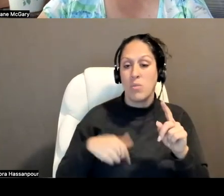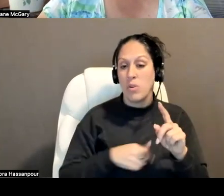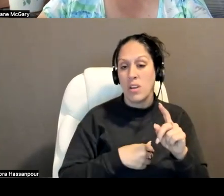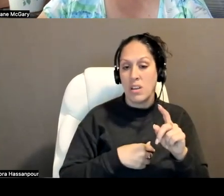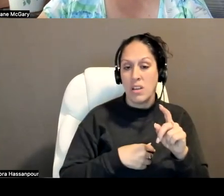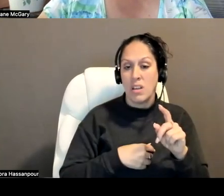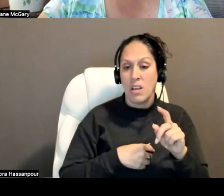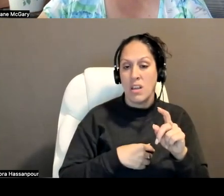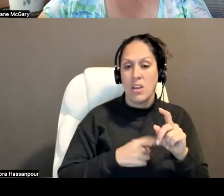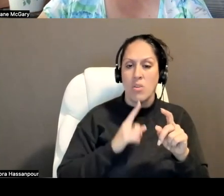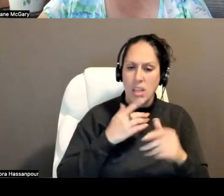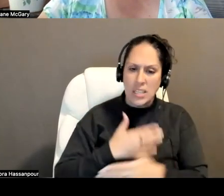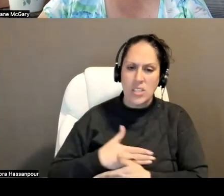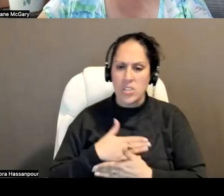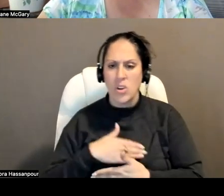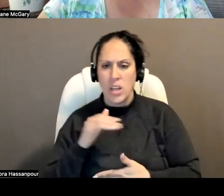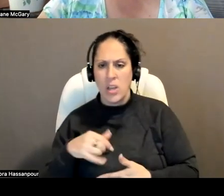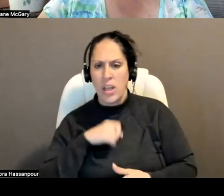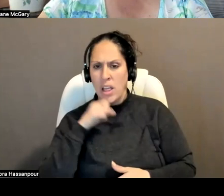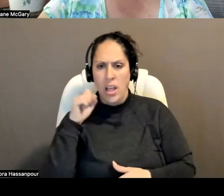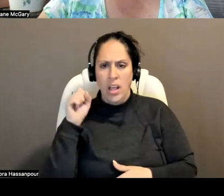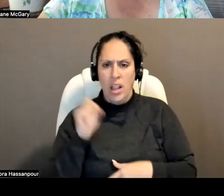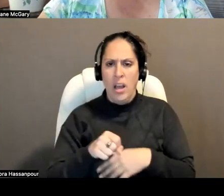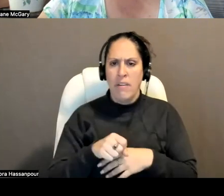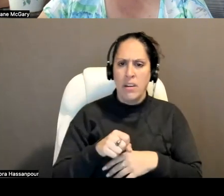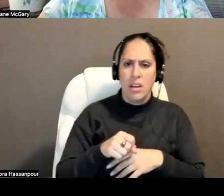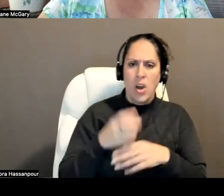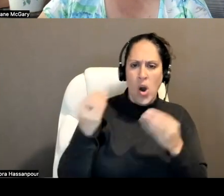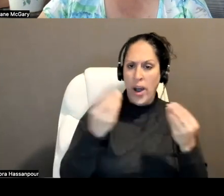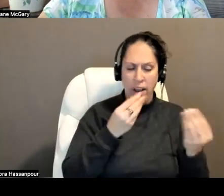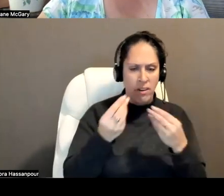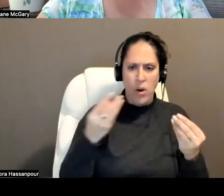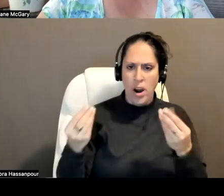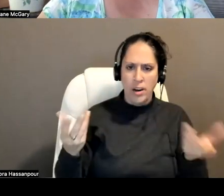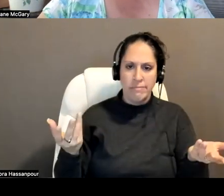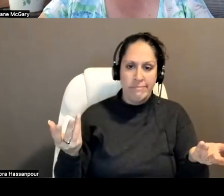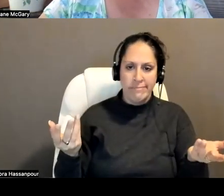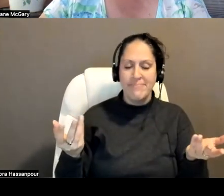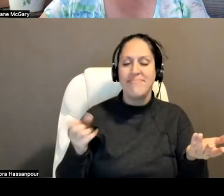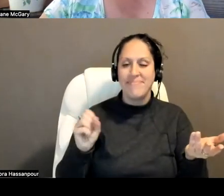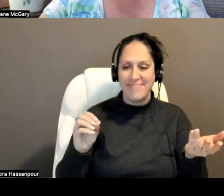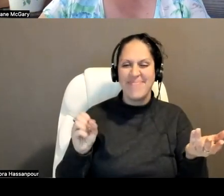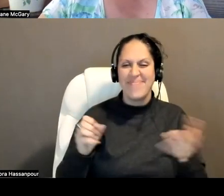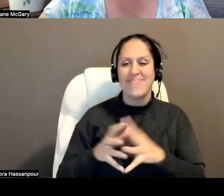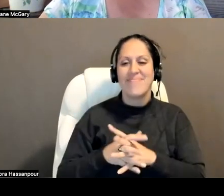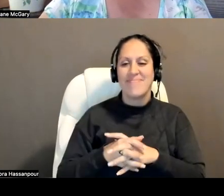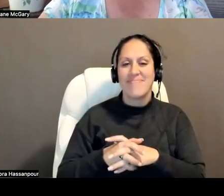really enjoying it. And we love, you know, going everywhere. So yeah it's neat!